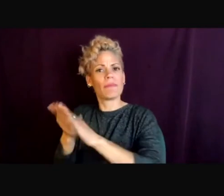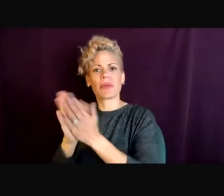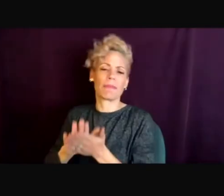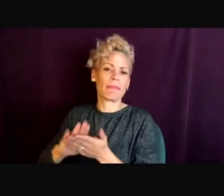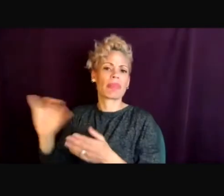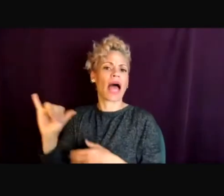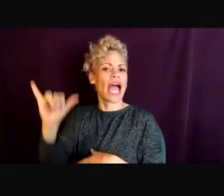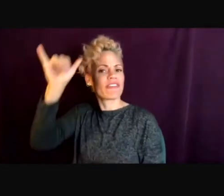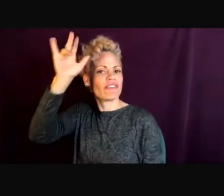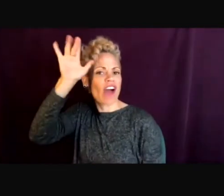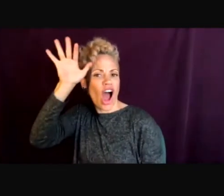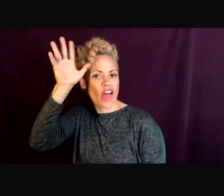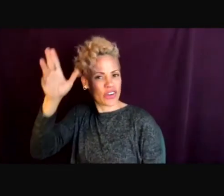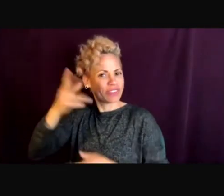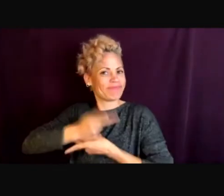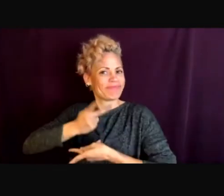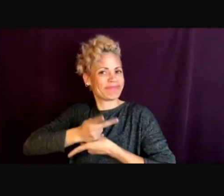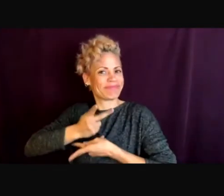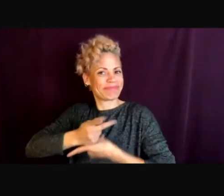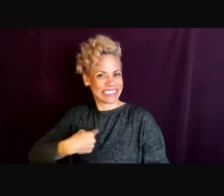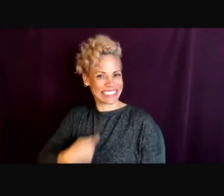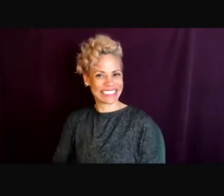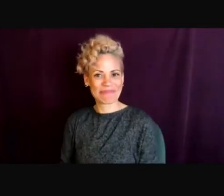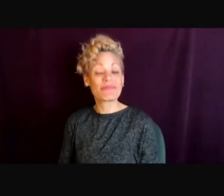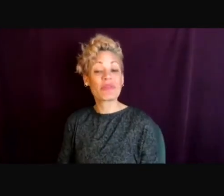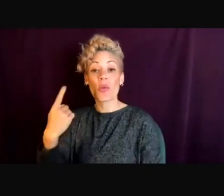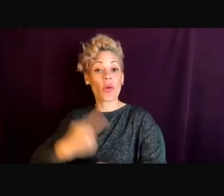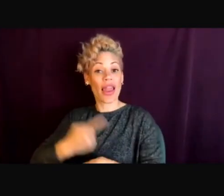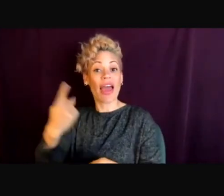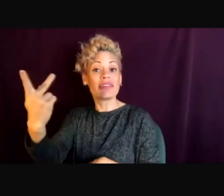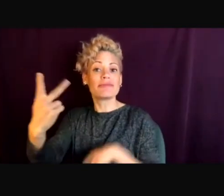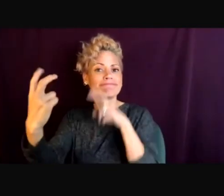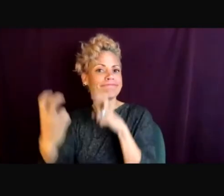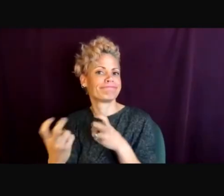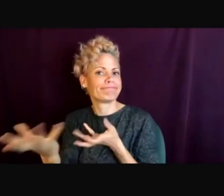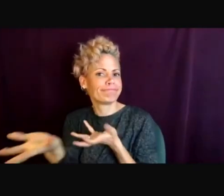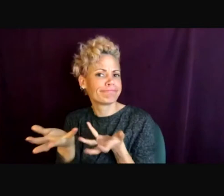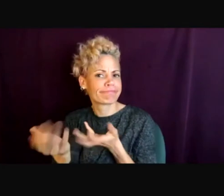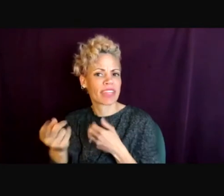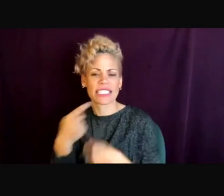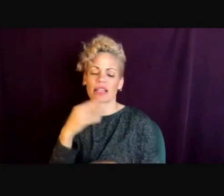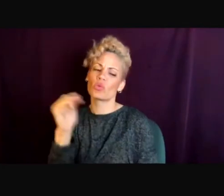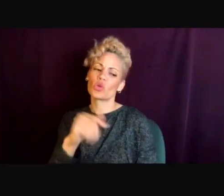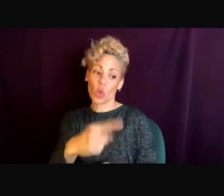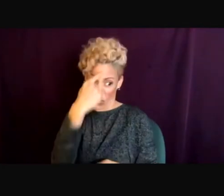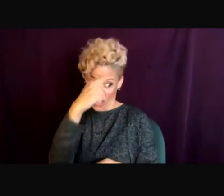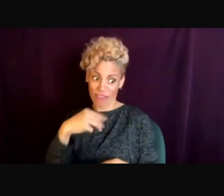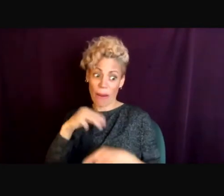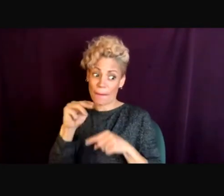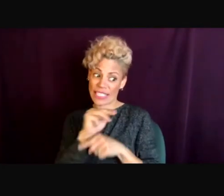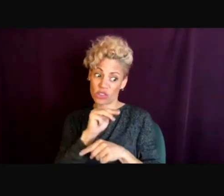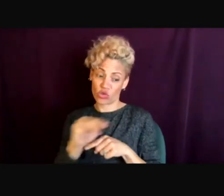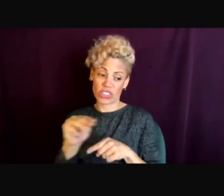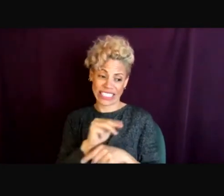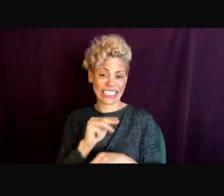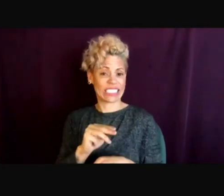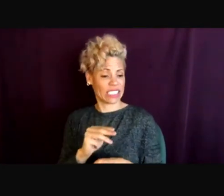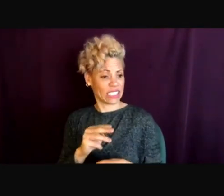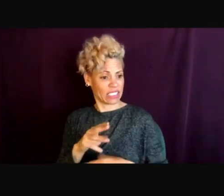And one day he said to me, he said, "Look, you think you have a ministry and it only can be practiced in a church.